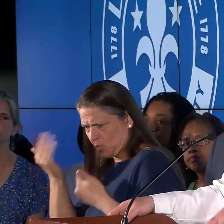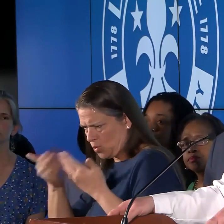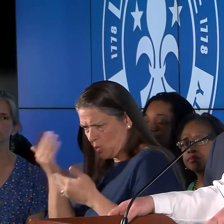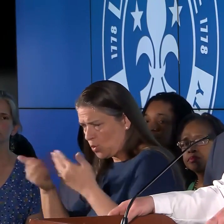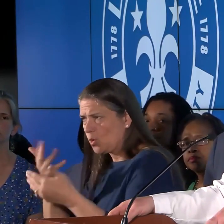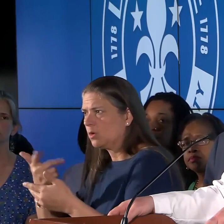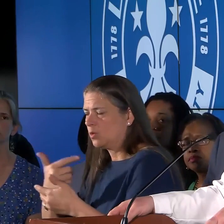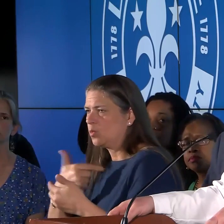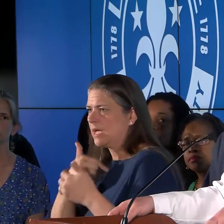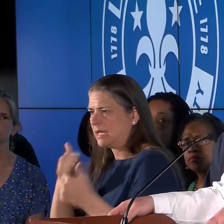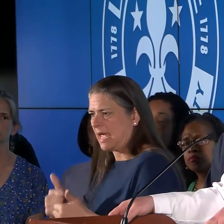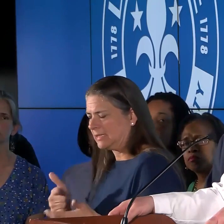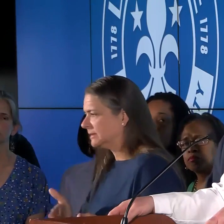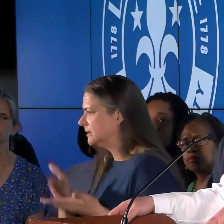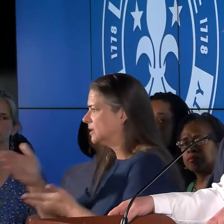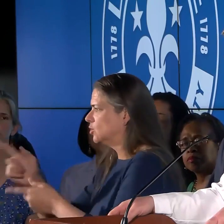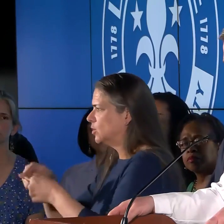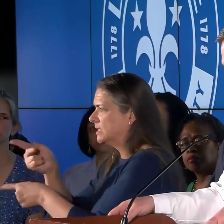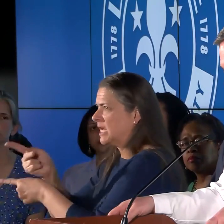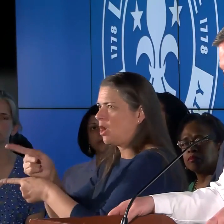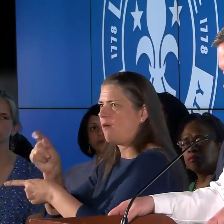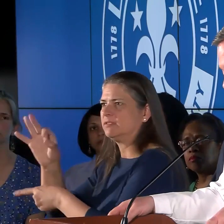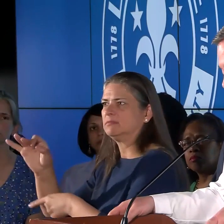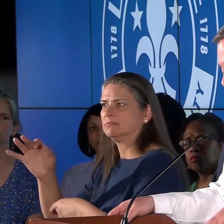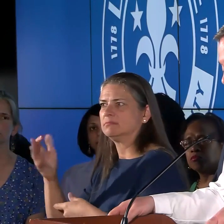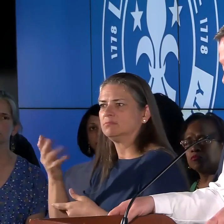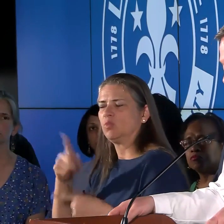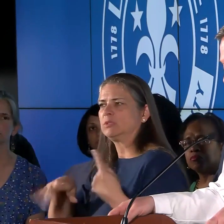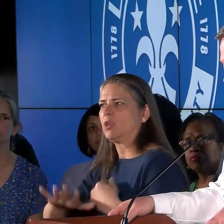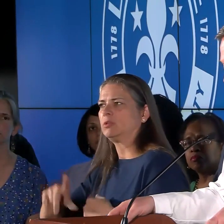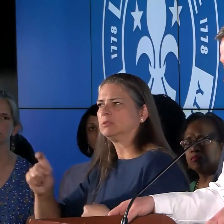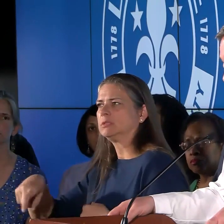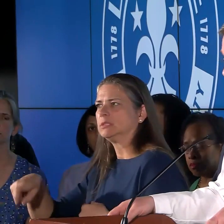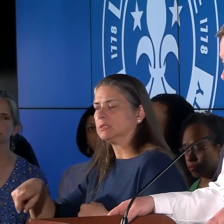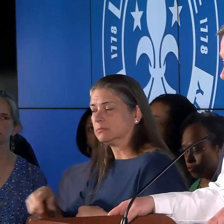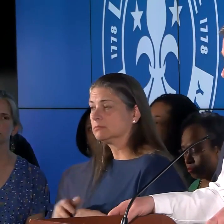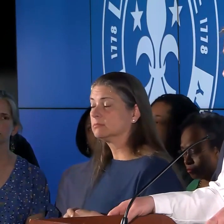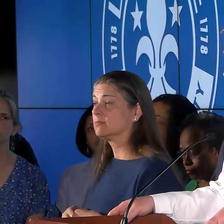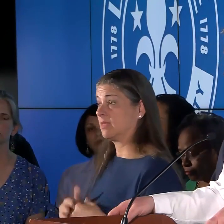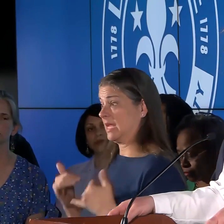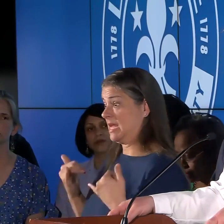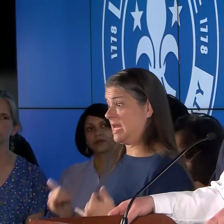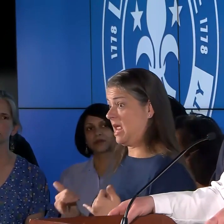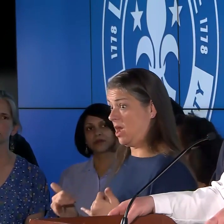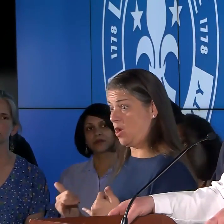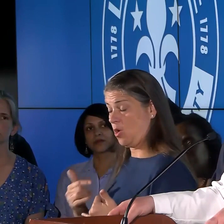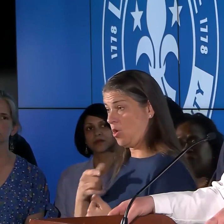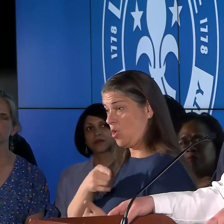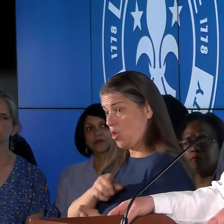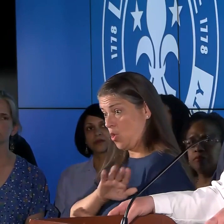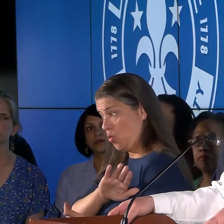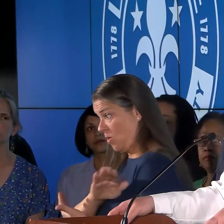able to get them to the services they need. Uh And as of now, no one has arrived at the hospital has expired.